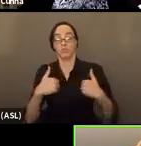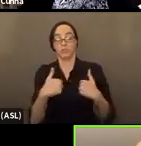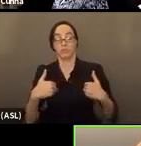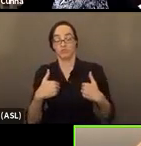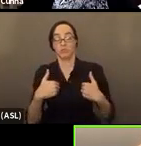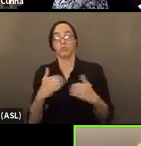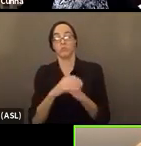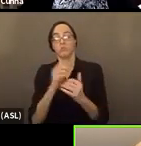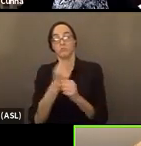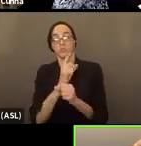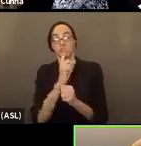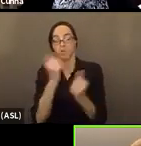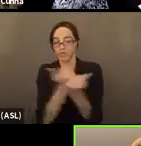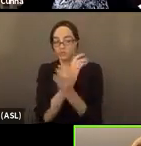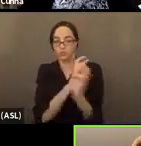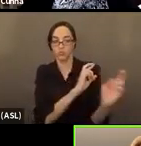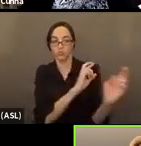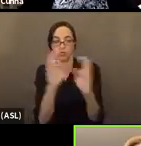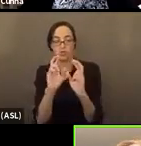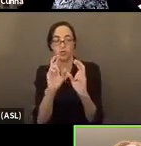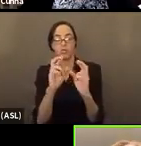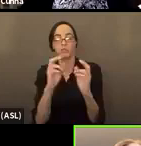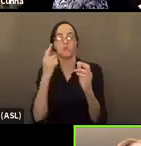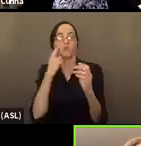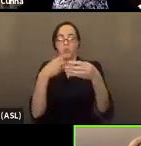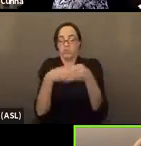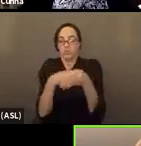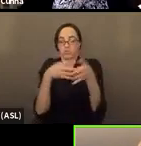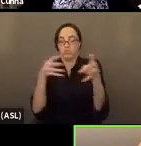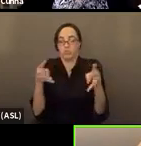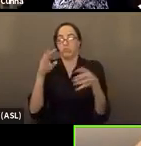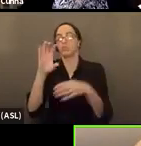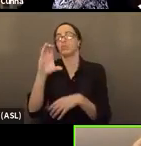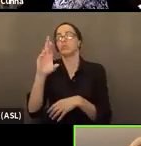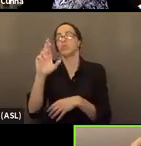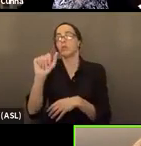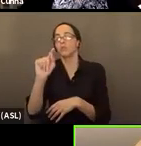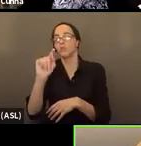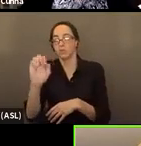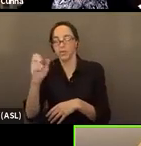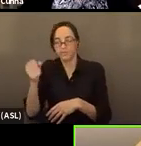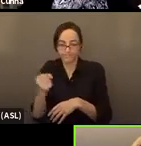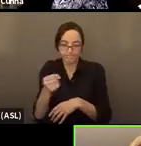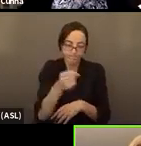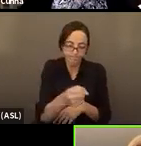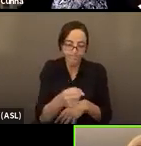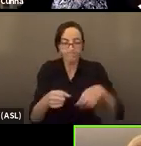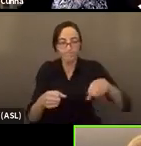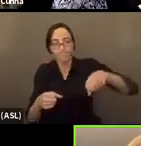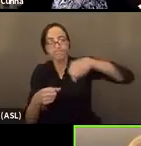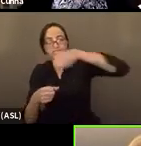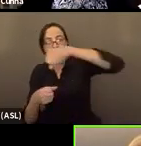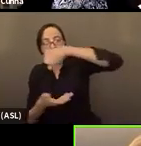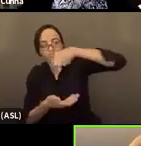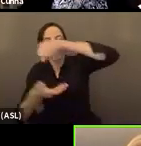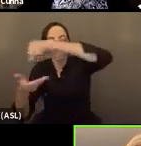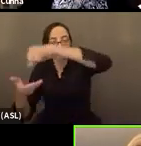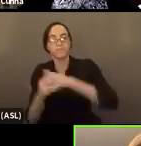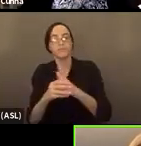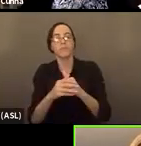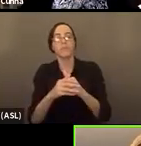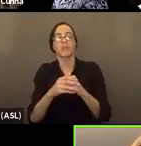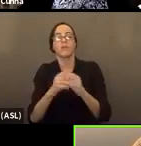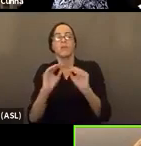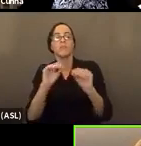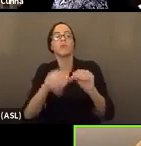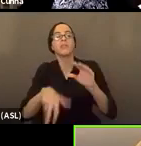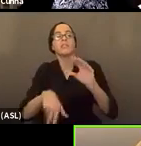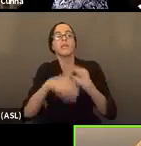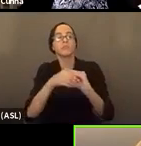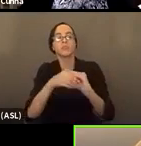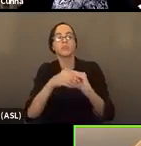uh putting extra um uh feed or vitamins or pills or whatever your your pet uses or toys in your